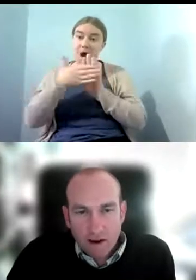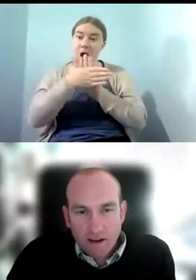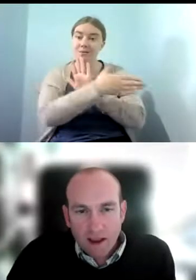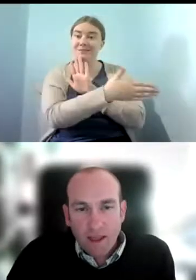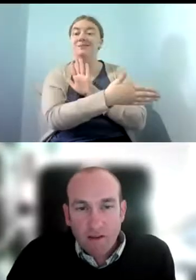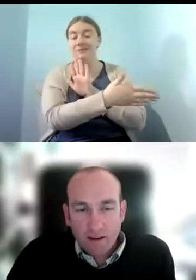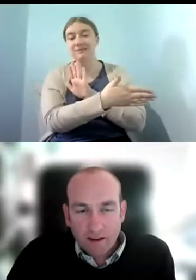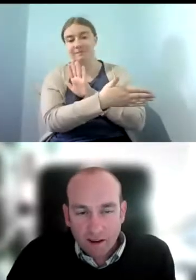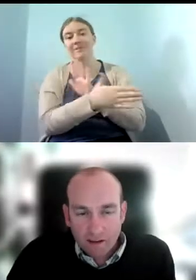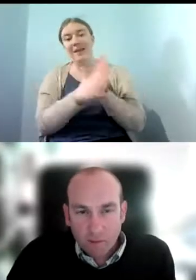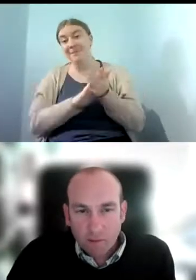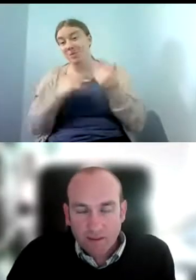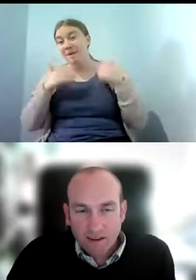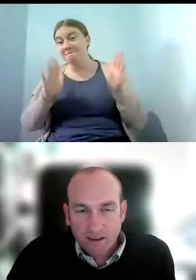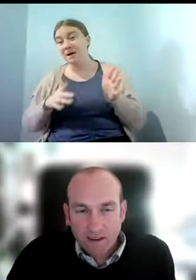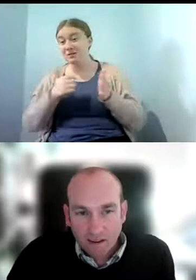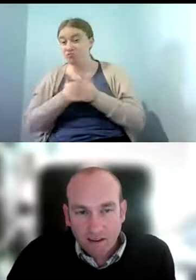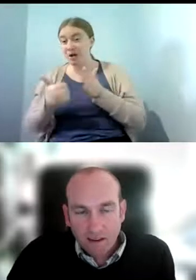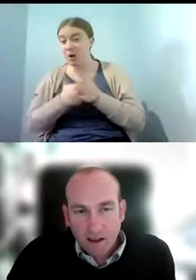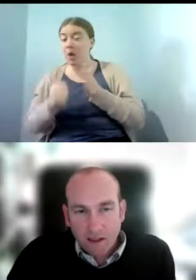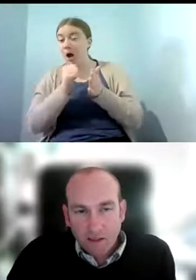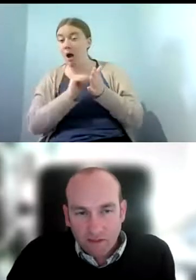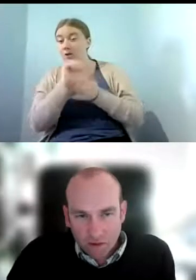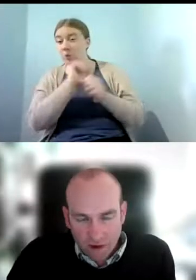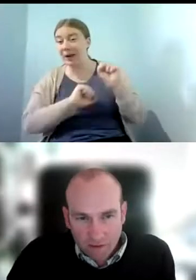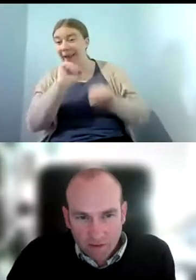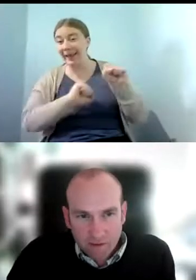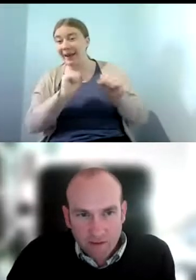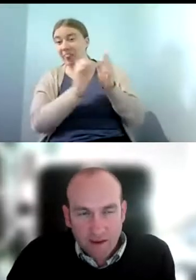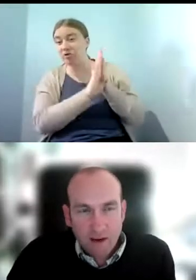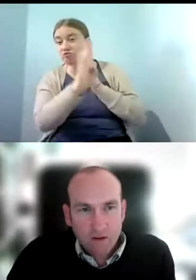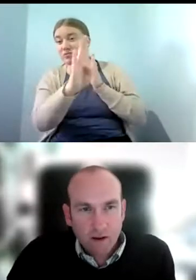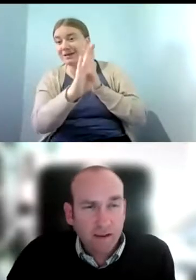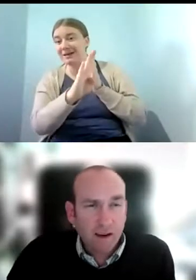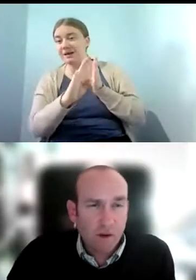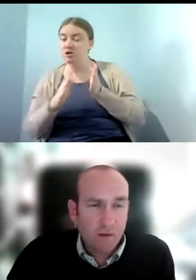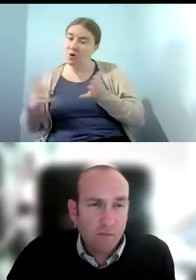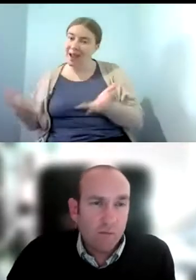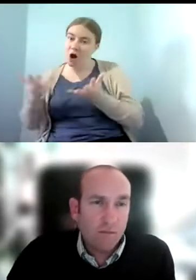down there regularly to be able to clean the screens because naturally particularly when the